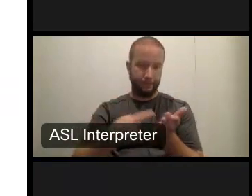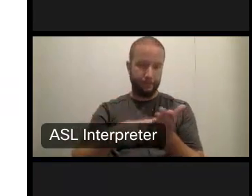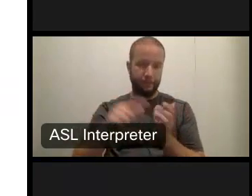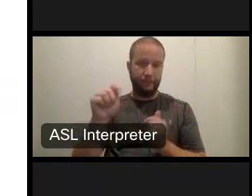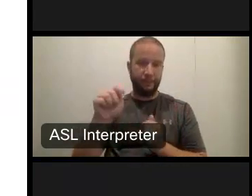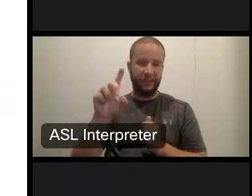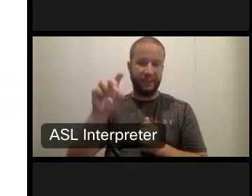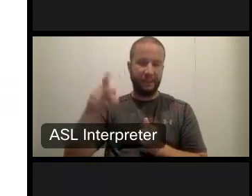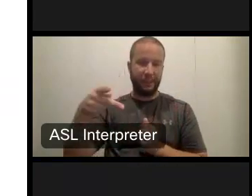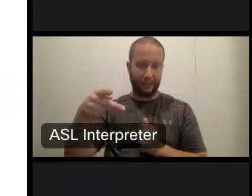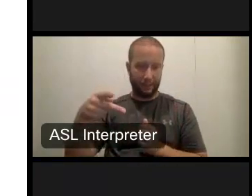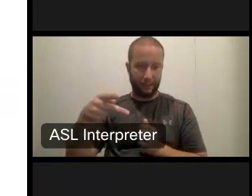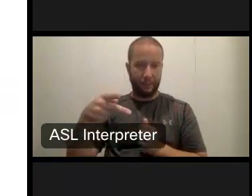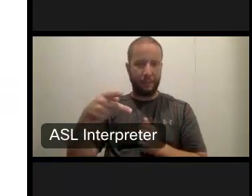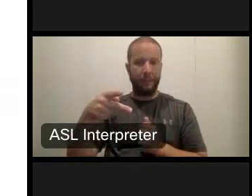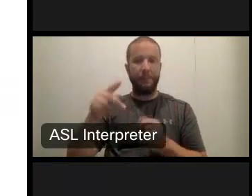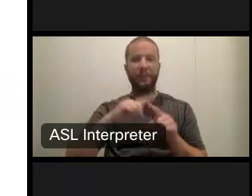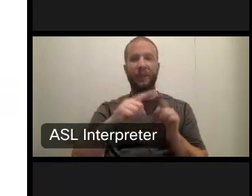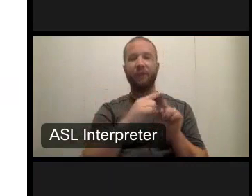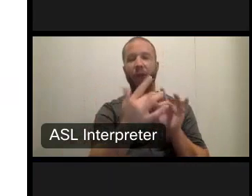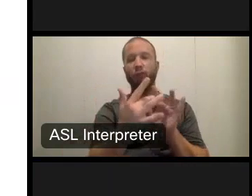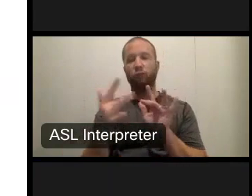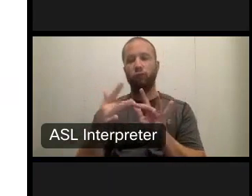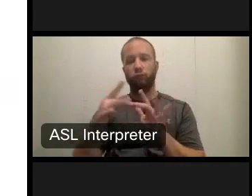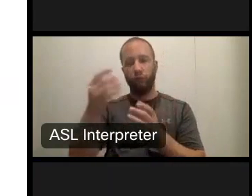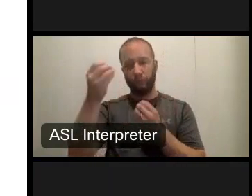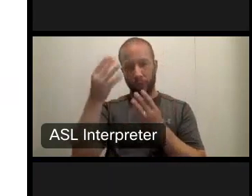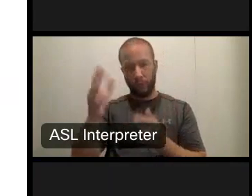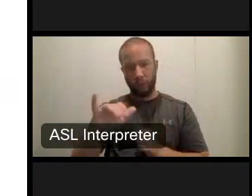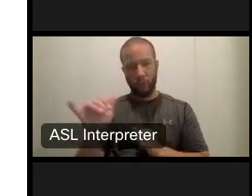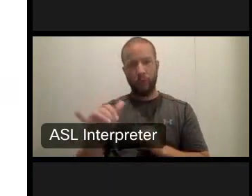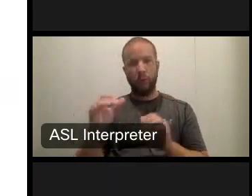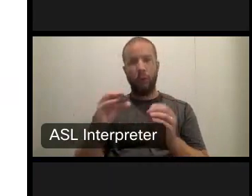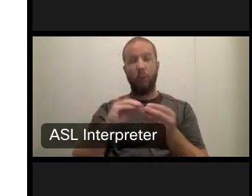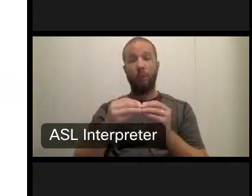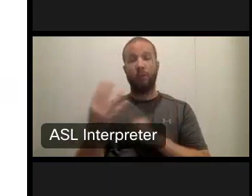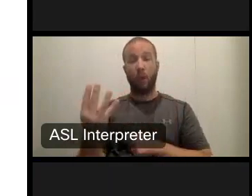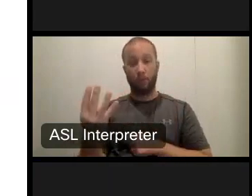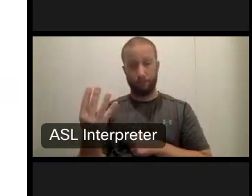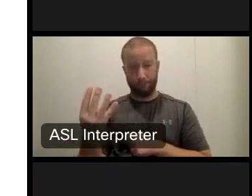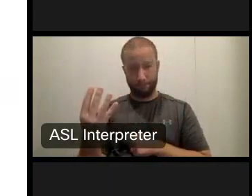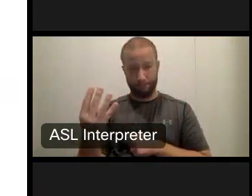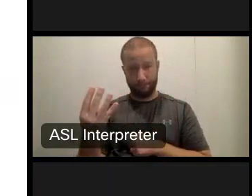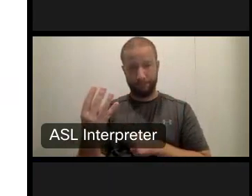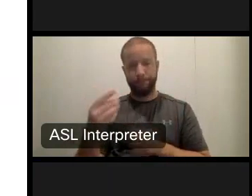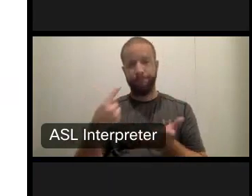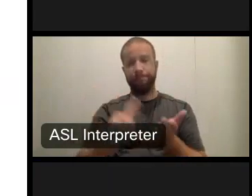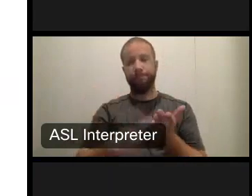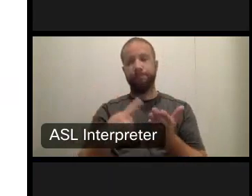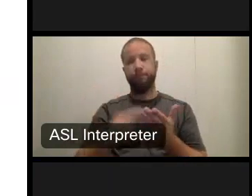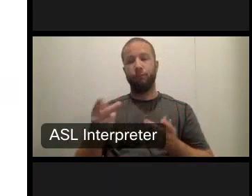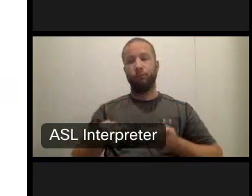development plan uh public Outreach as well and then dive into the proposed service changes